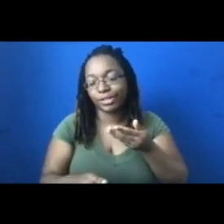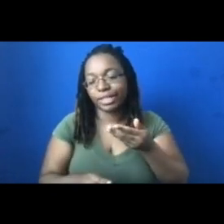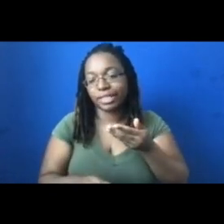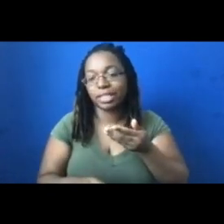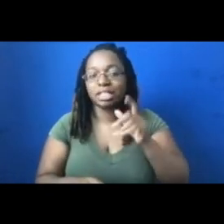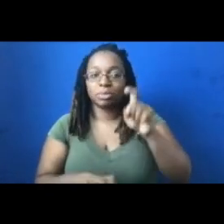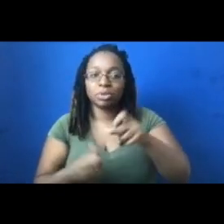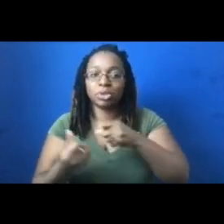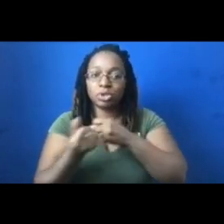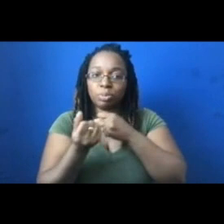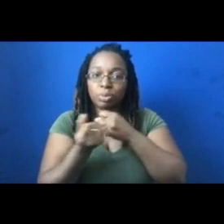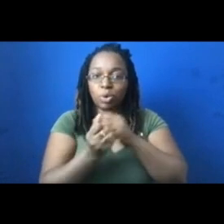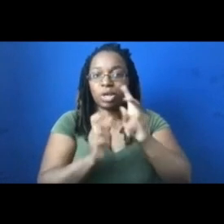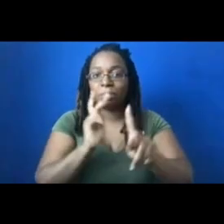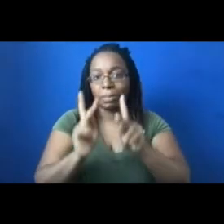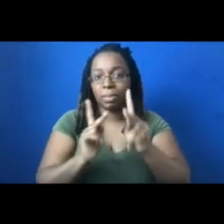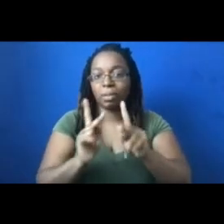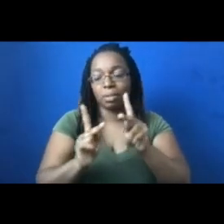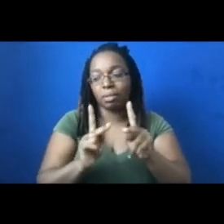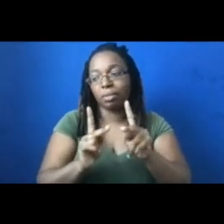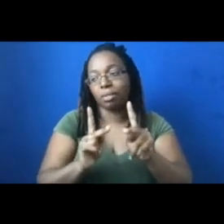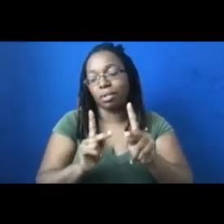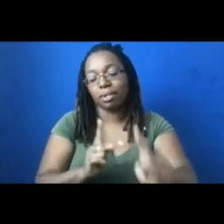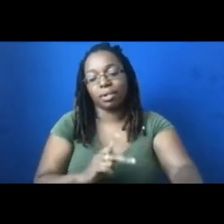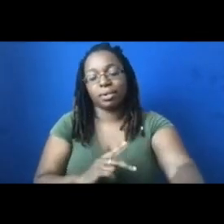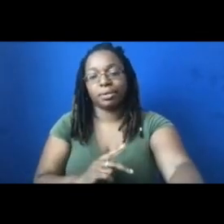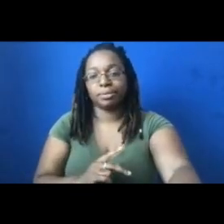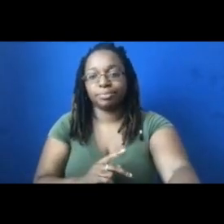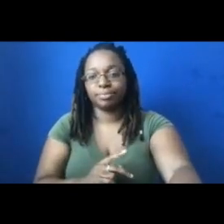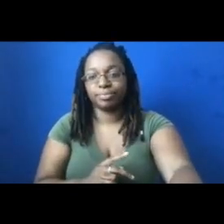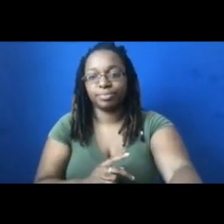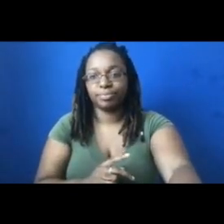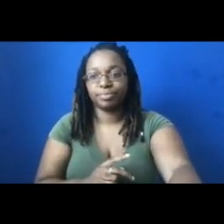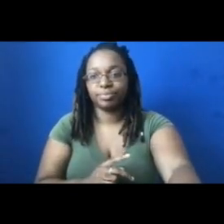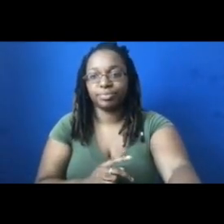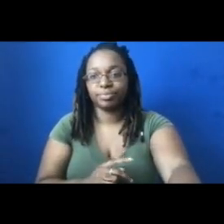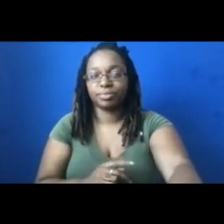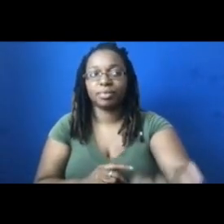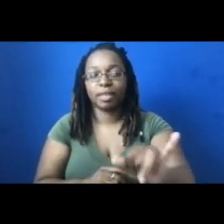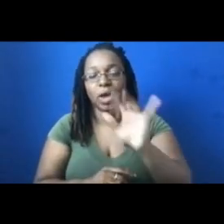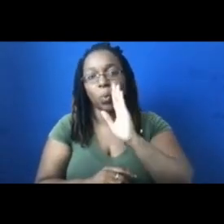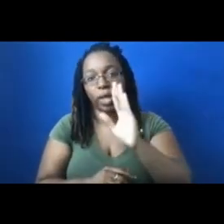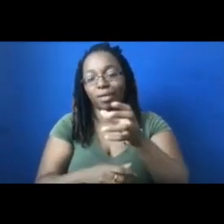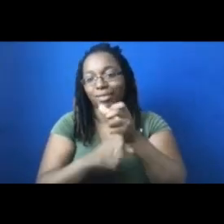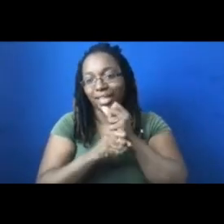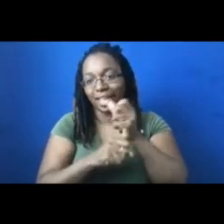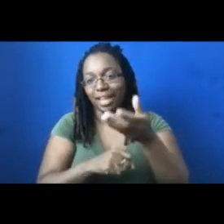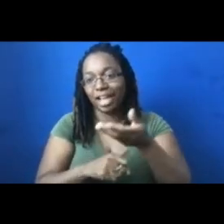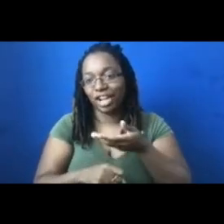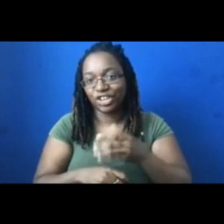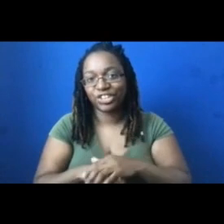people getting hired, and I see we've lost one of our